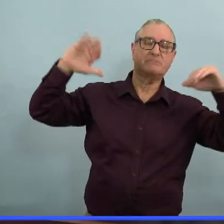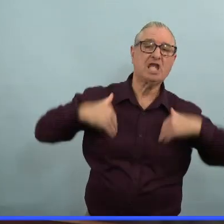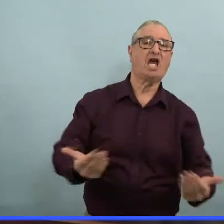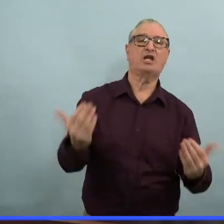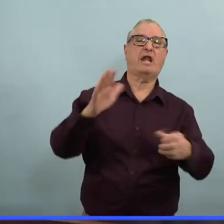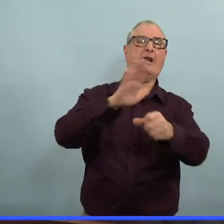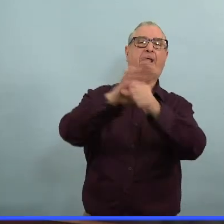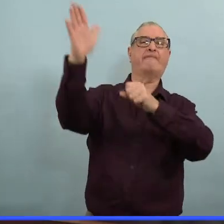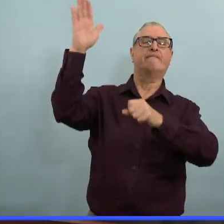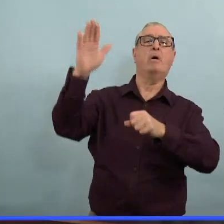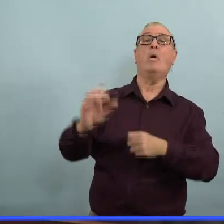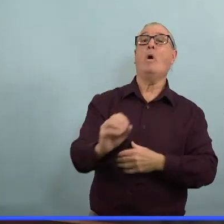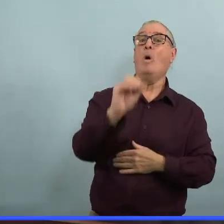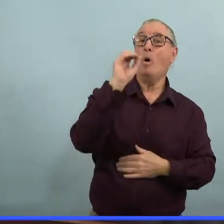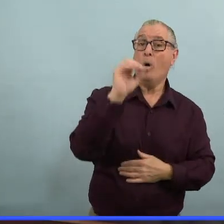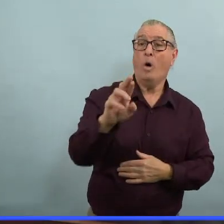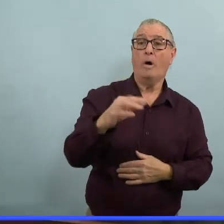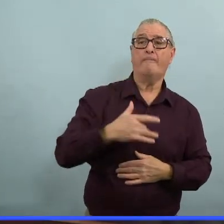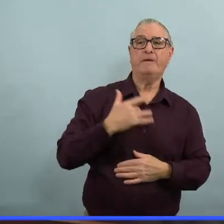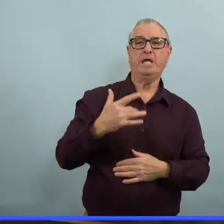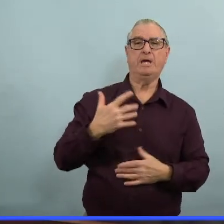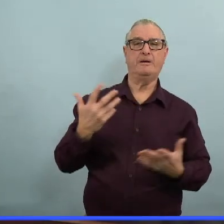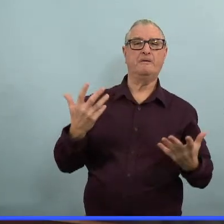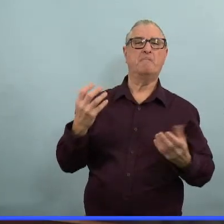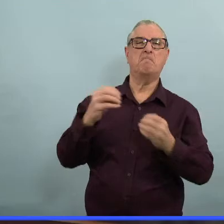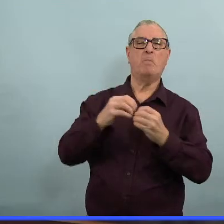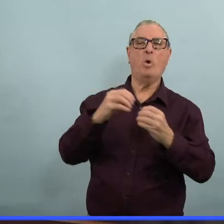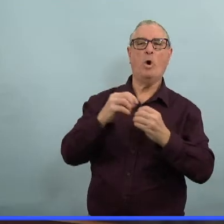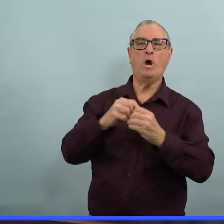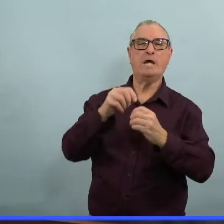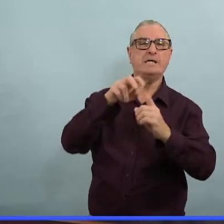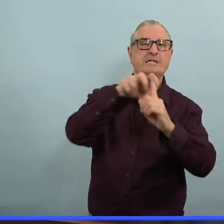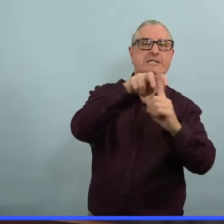are generally getting you know there's coveted fatigue out there i think we've all seen it